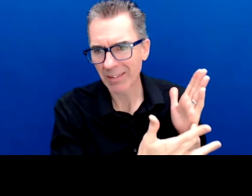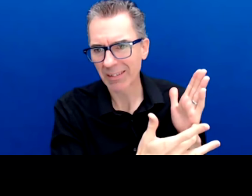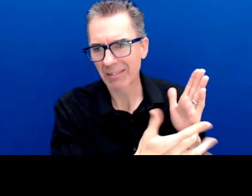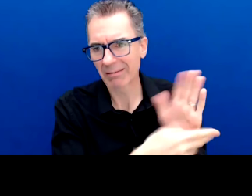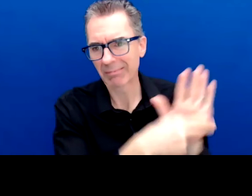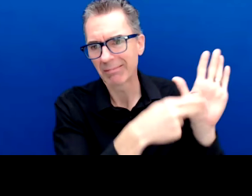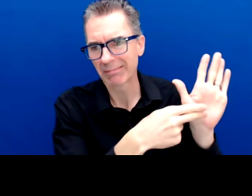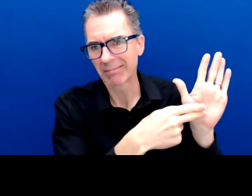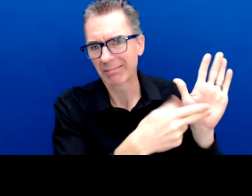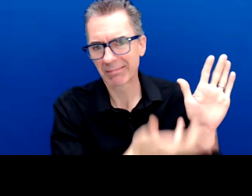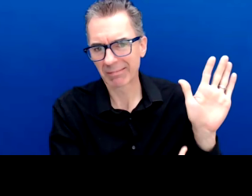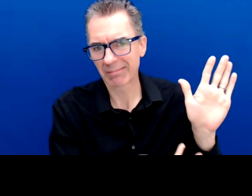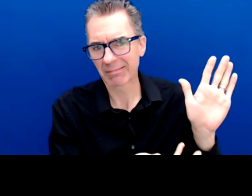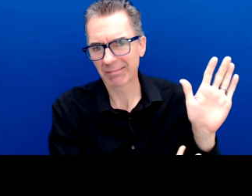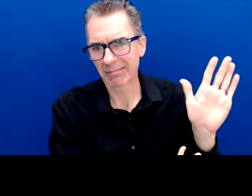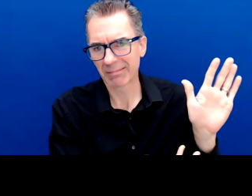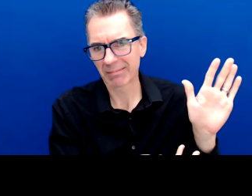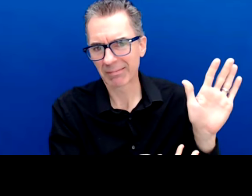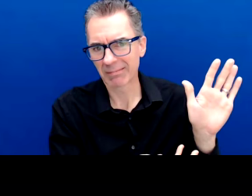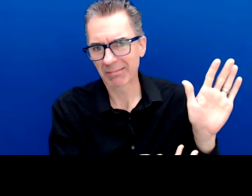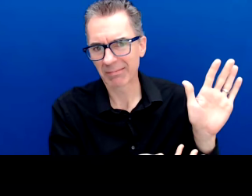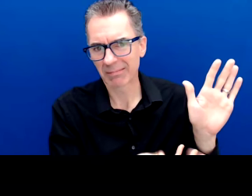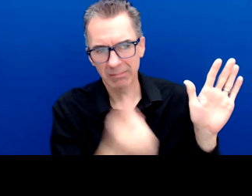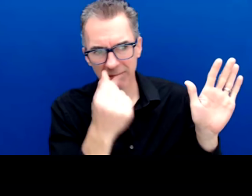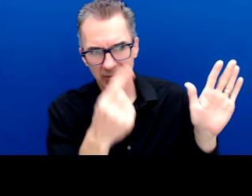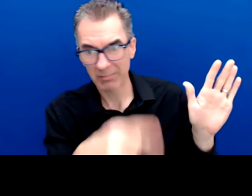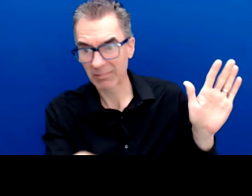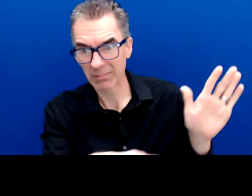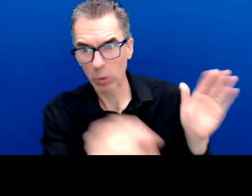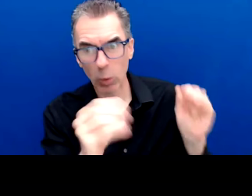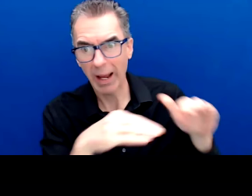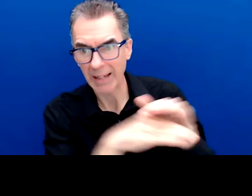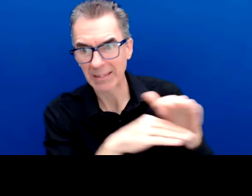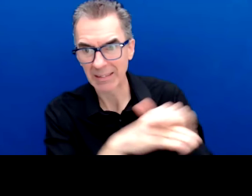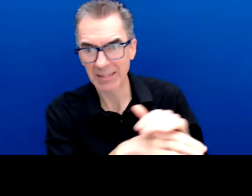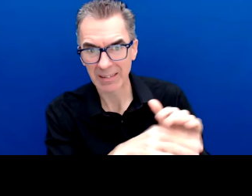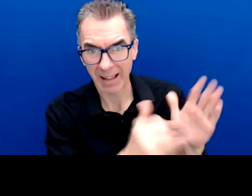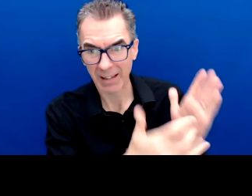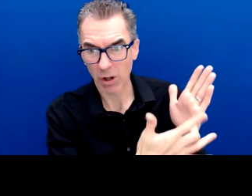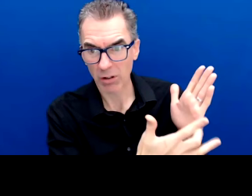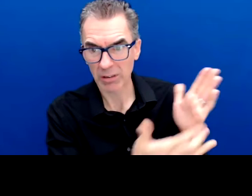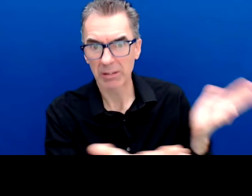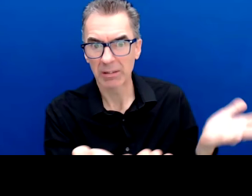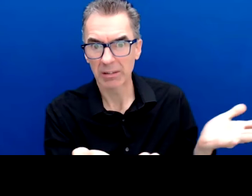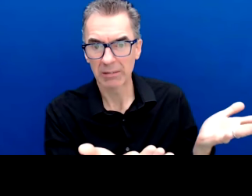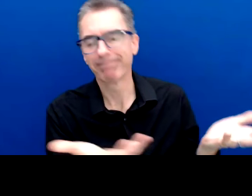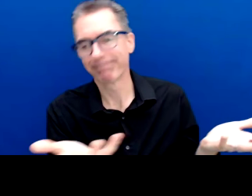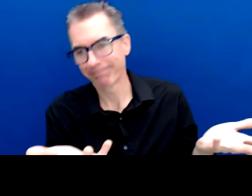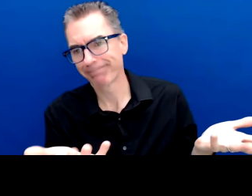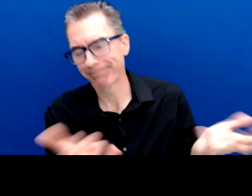As opposed to, you know, for people who don't have access to technology, it's kind of going to the ether.